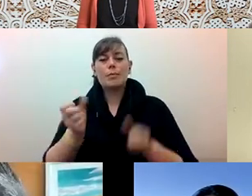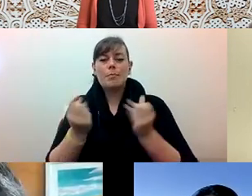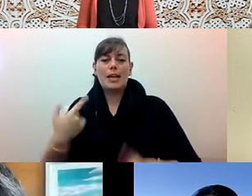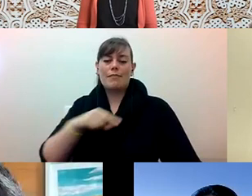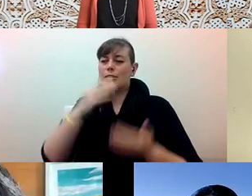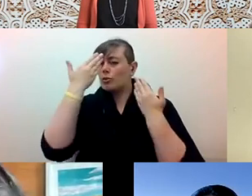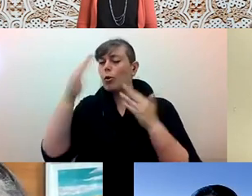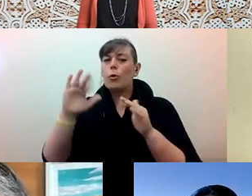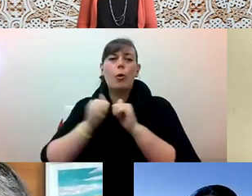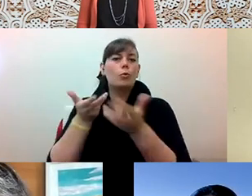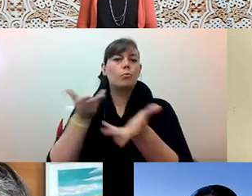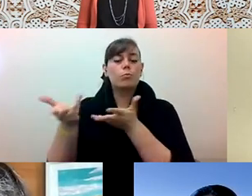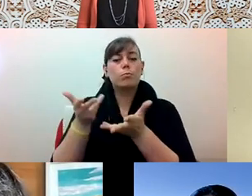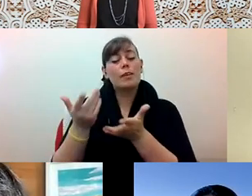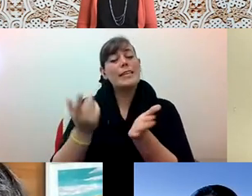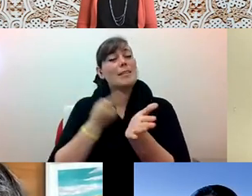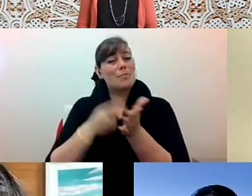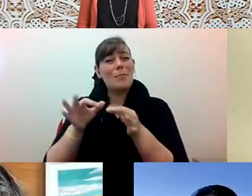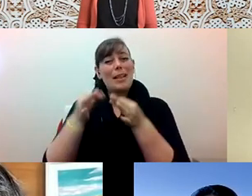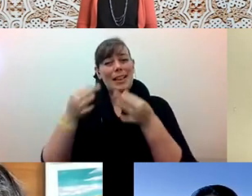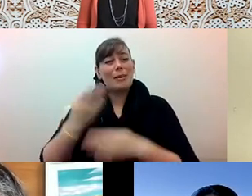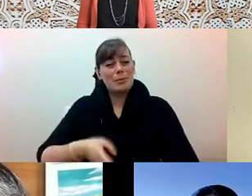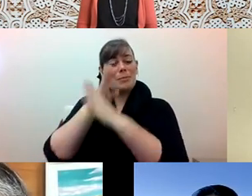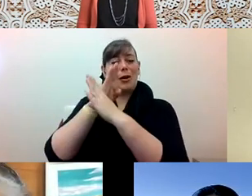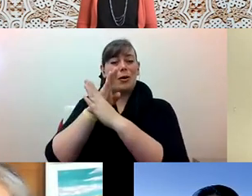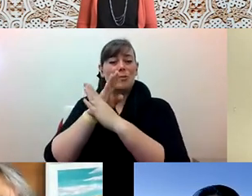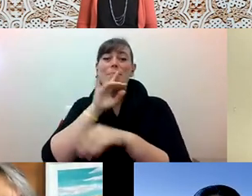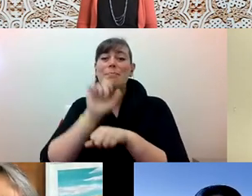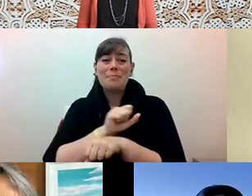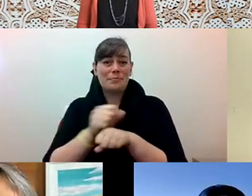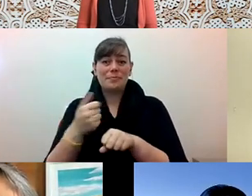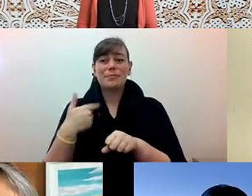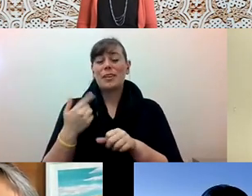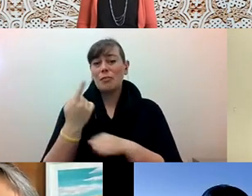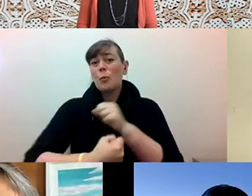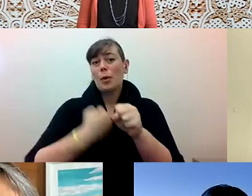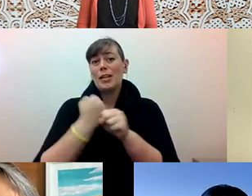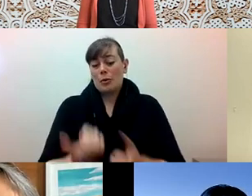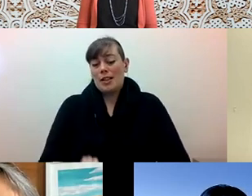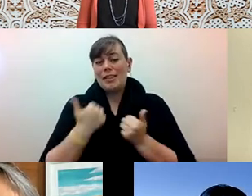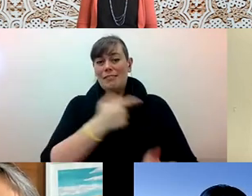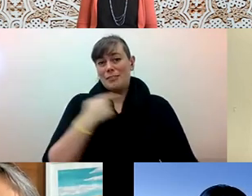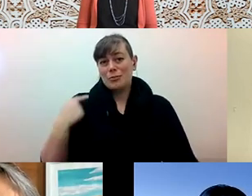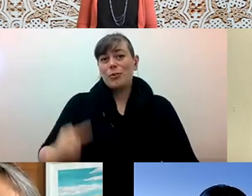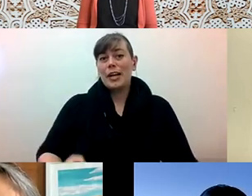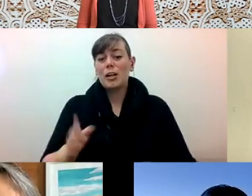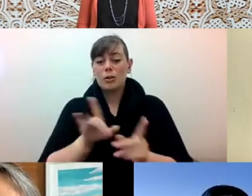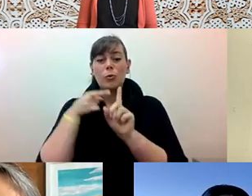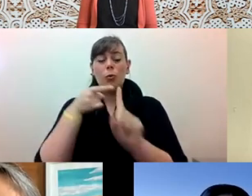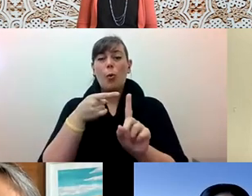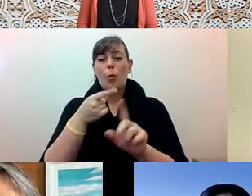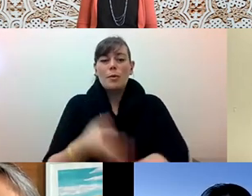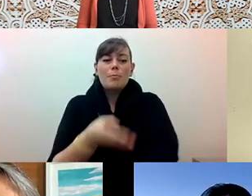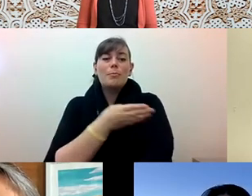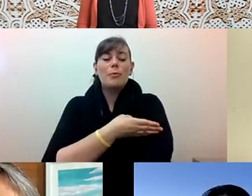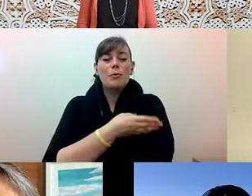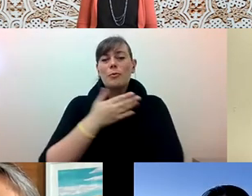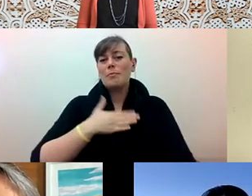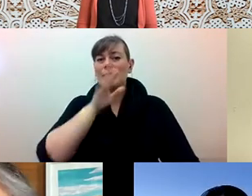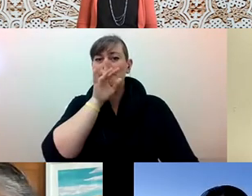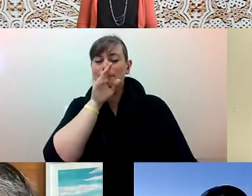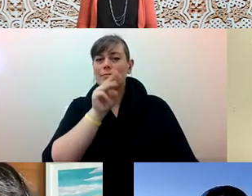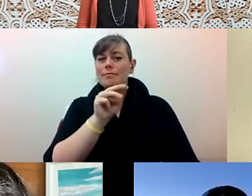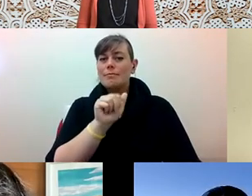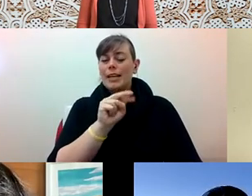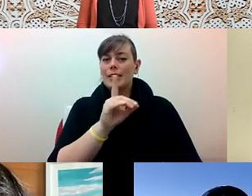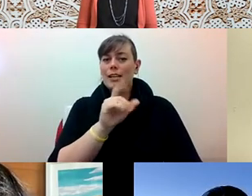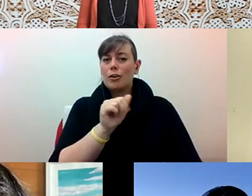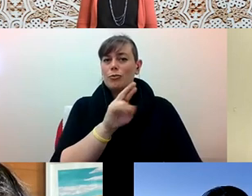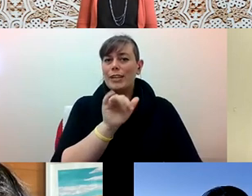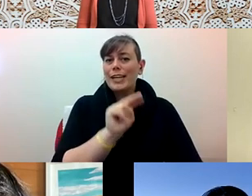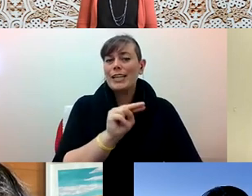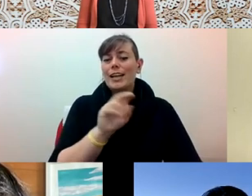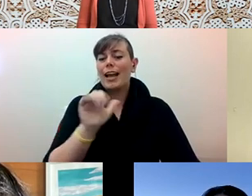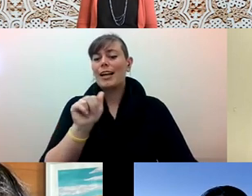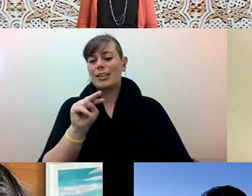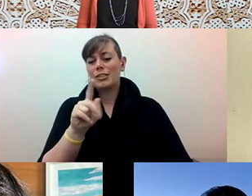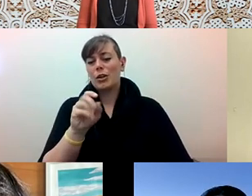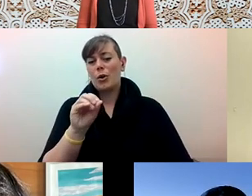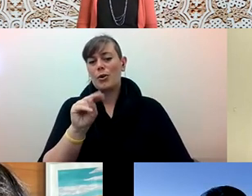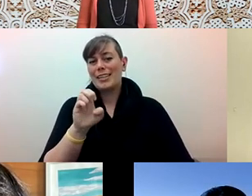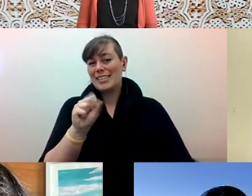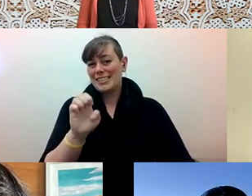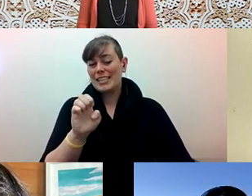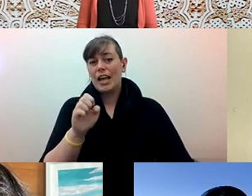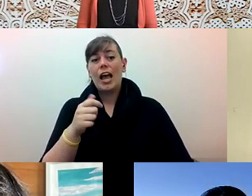Alex Tom he/him: And some of it is a language barrier, so I literally went to China for a year to brush up on my Mandarin and my Cantonese I wanted to... I wanted to speak like fluently and I end up coming back being able to do that.